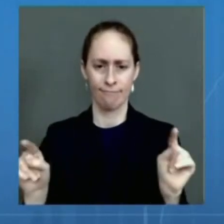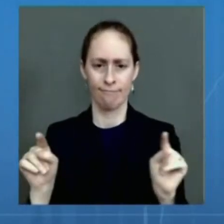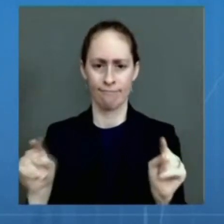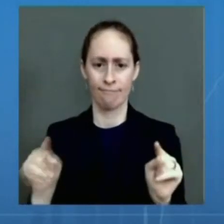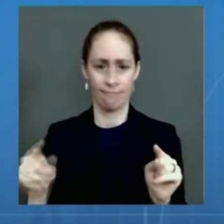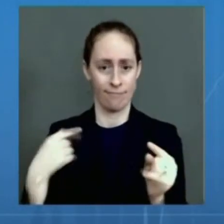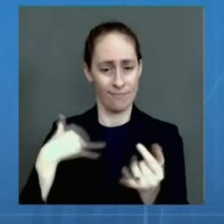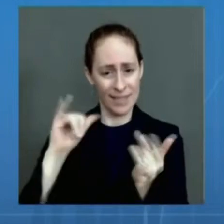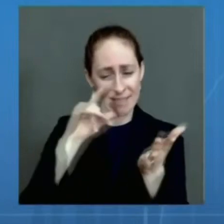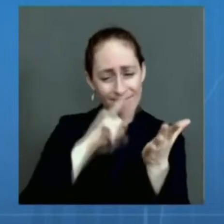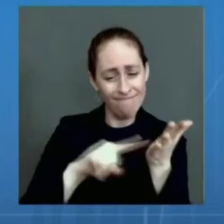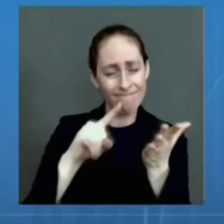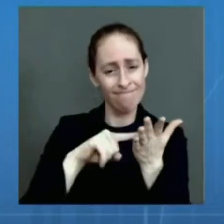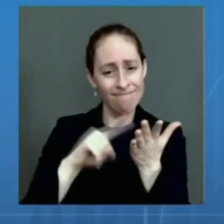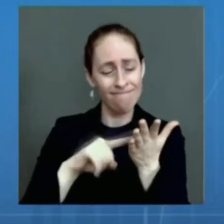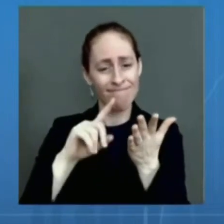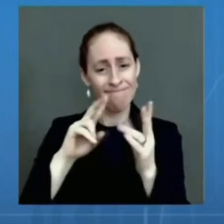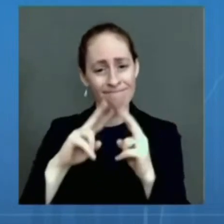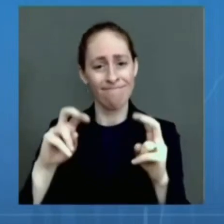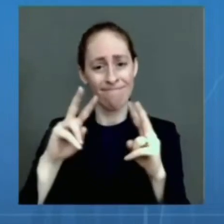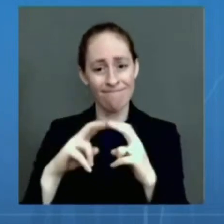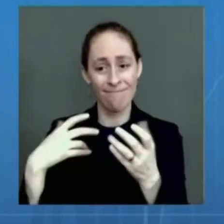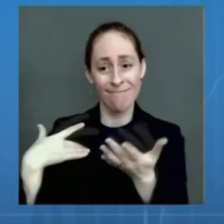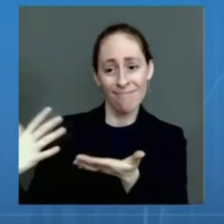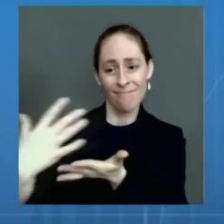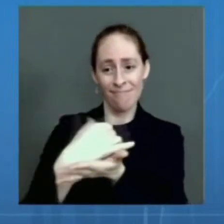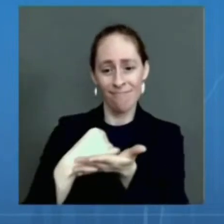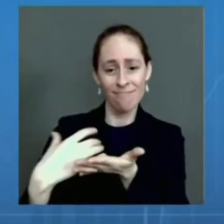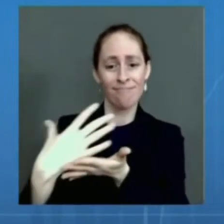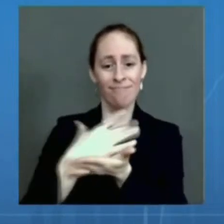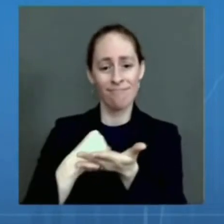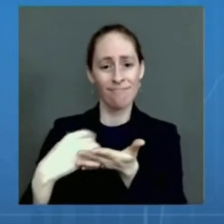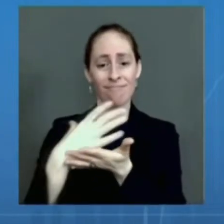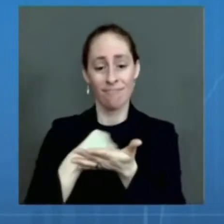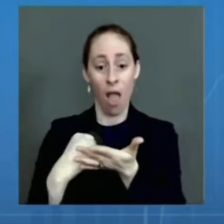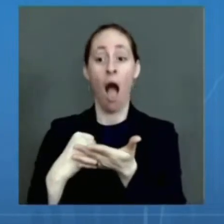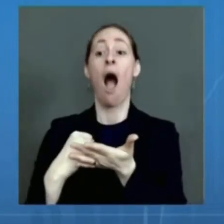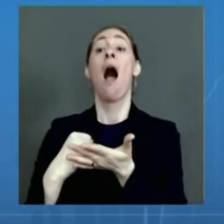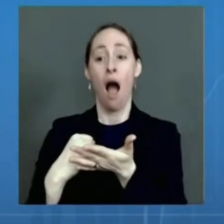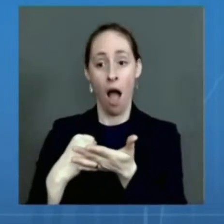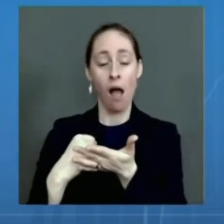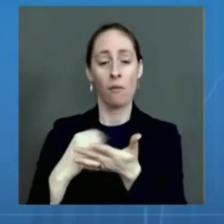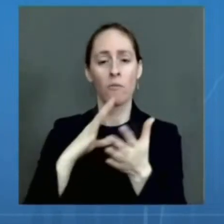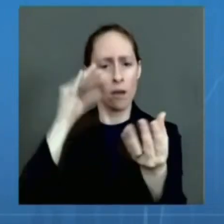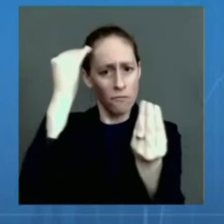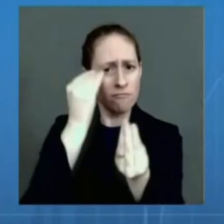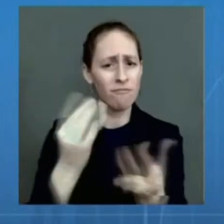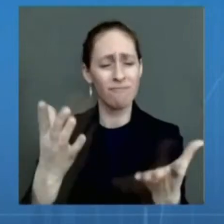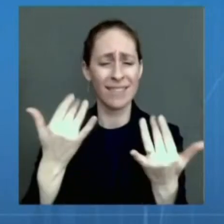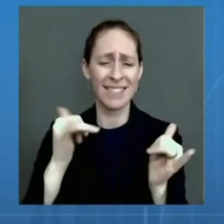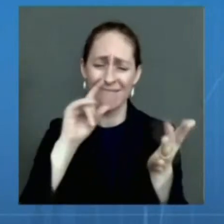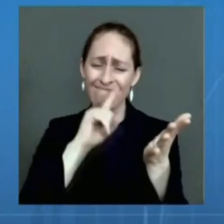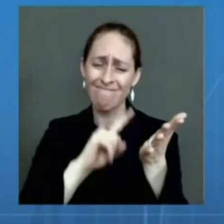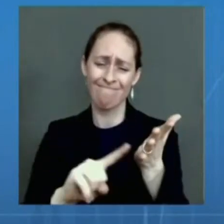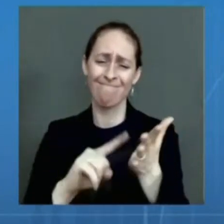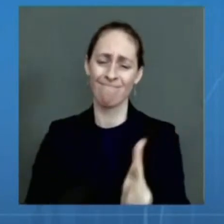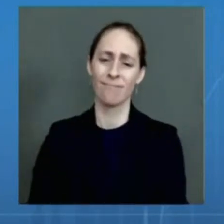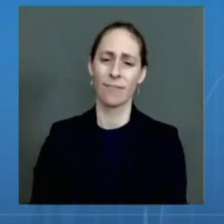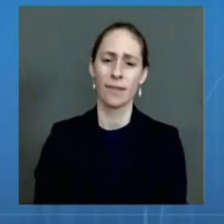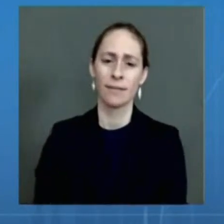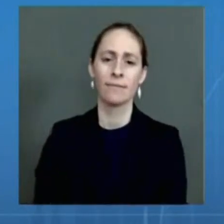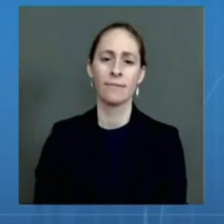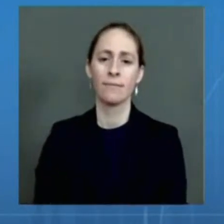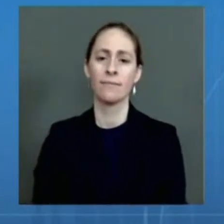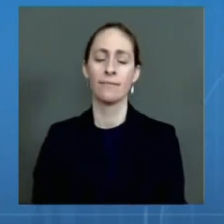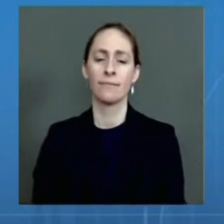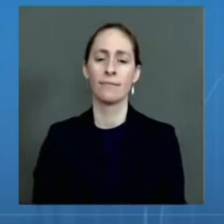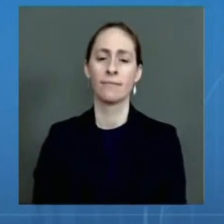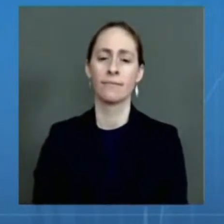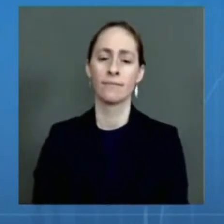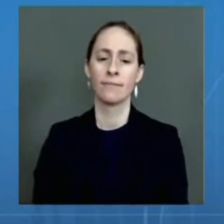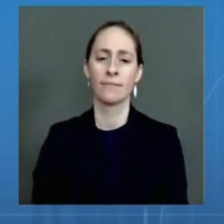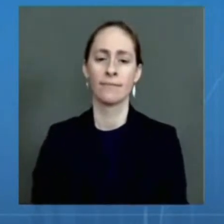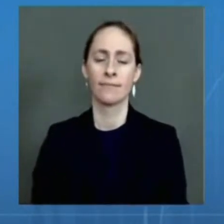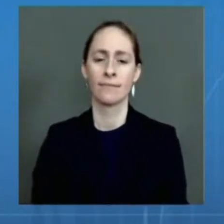AND AS THAT SCIENCE EMERGES WE